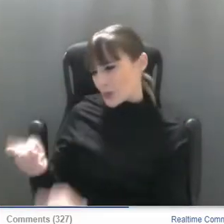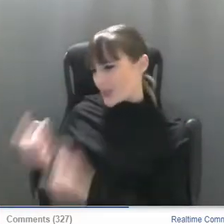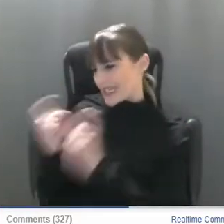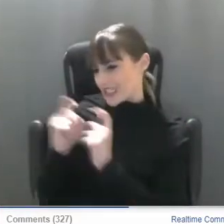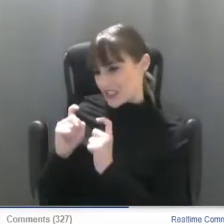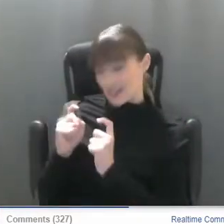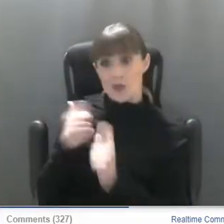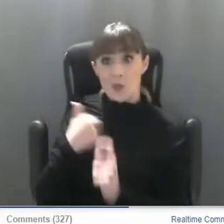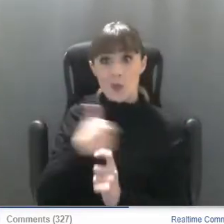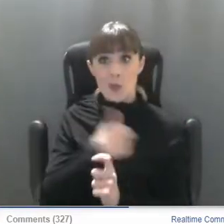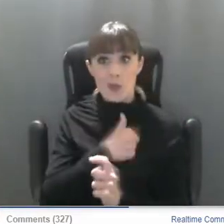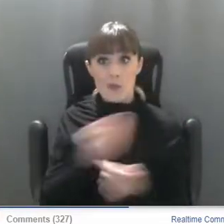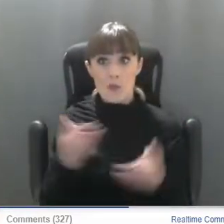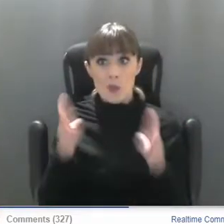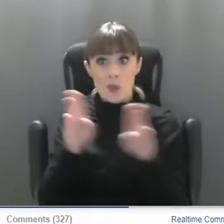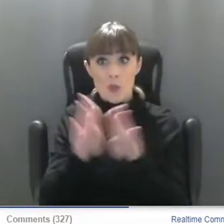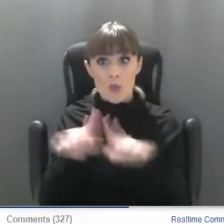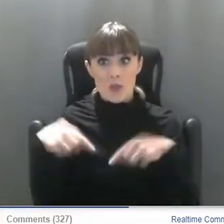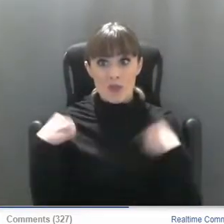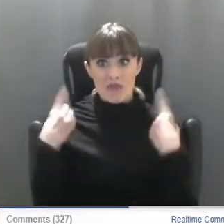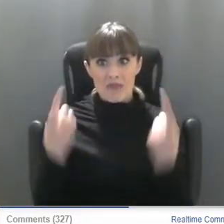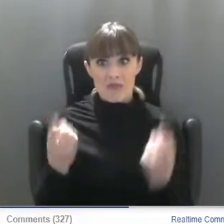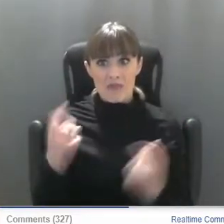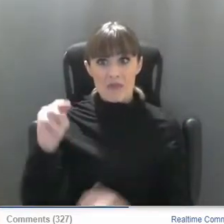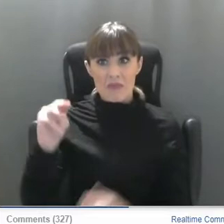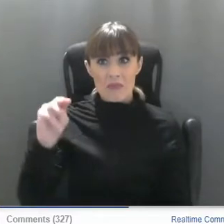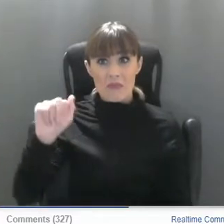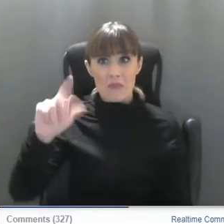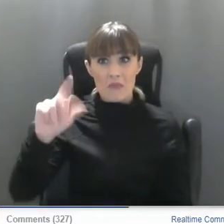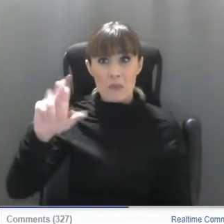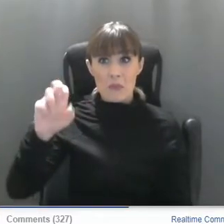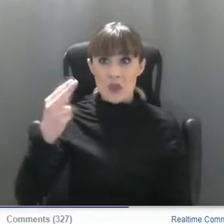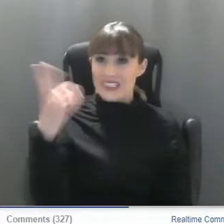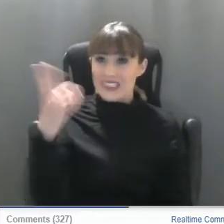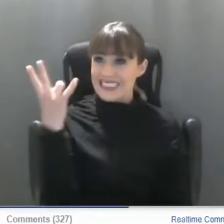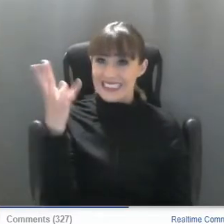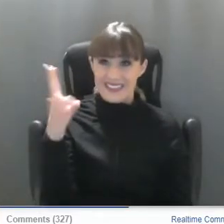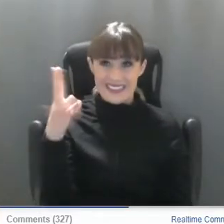big hit for us, because this is usually when we would just be hoppin'. Kugel ball